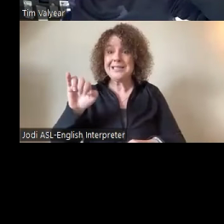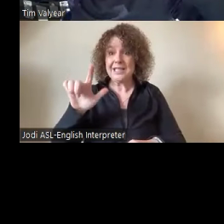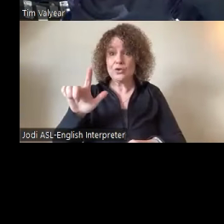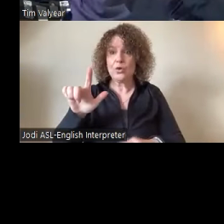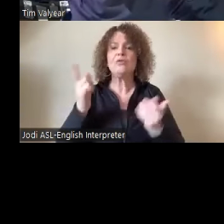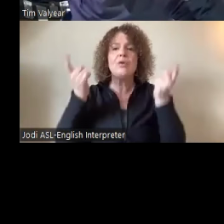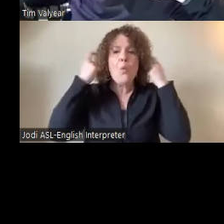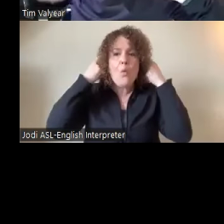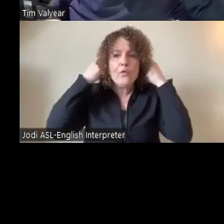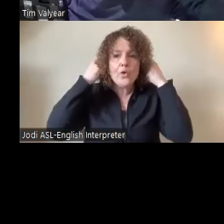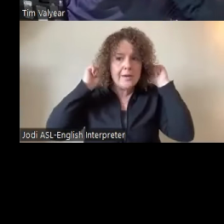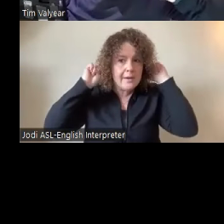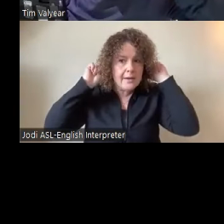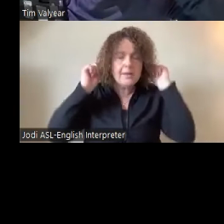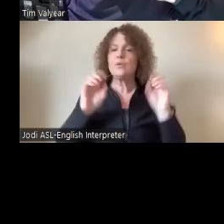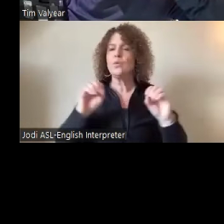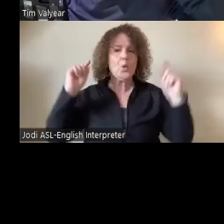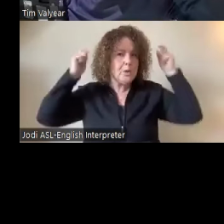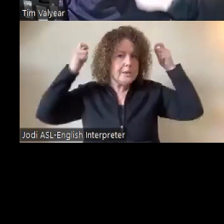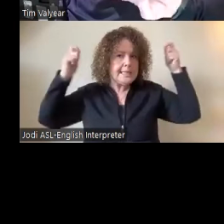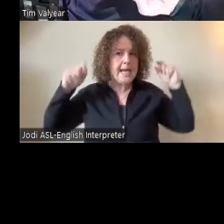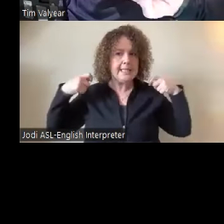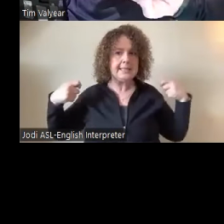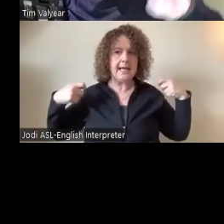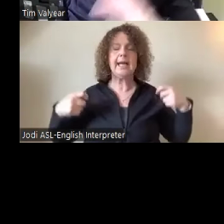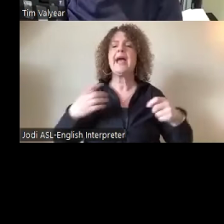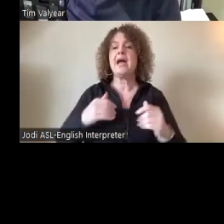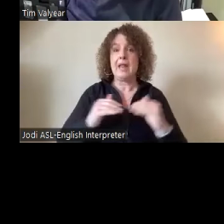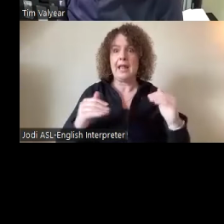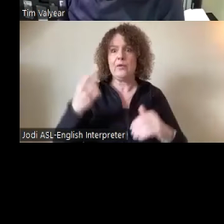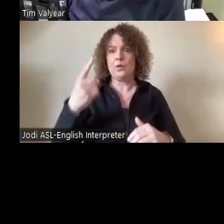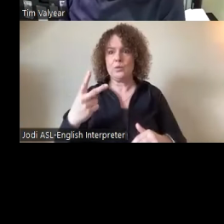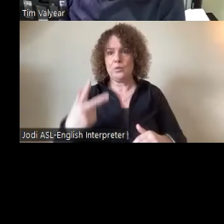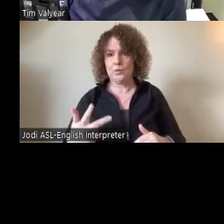and the nape of the neck. A procedure mask or isolation